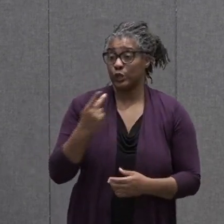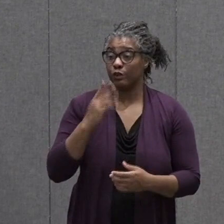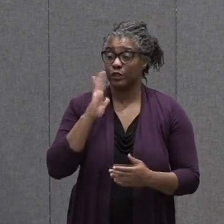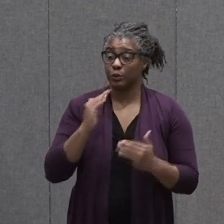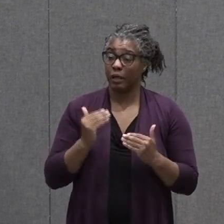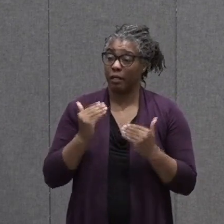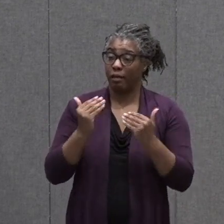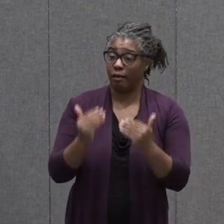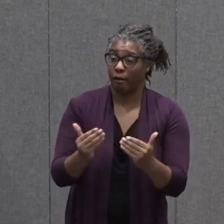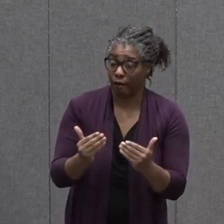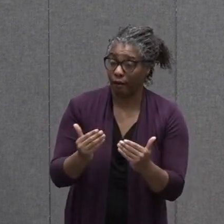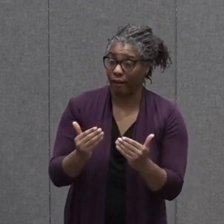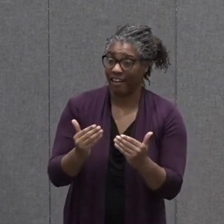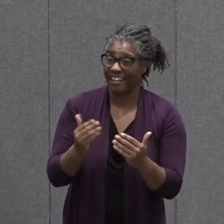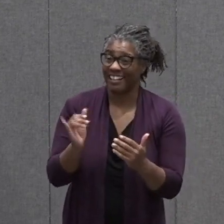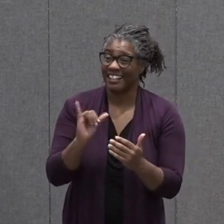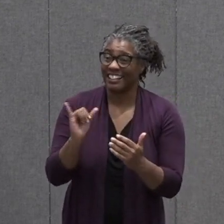and Meatball."